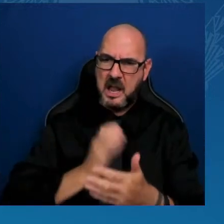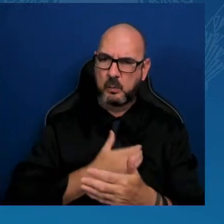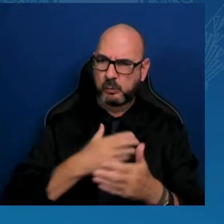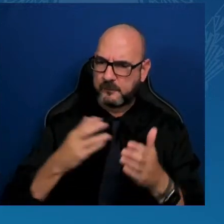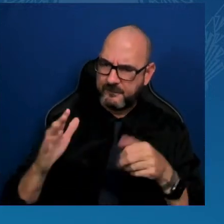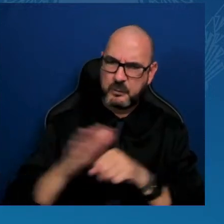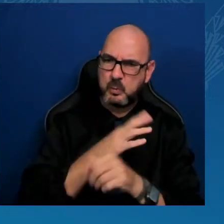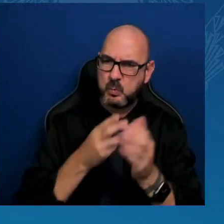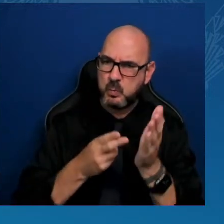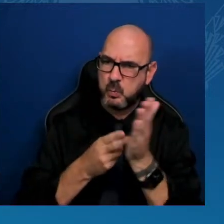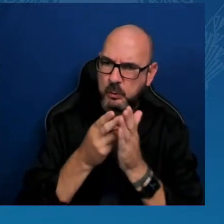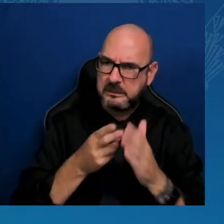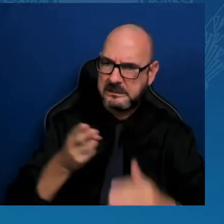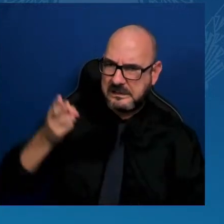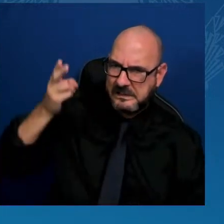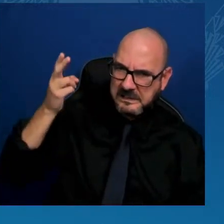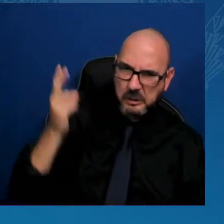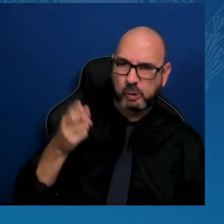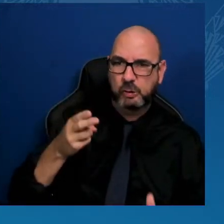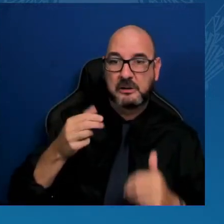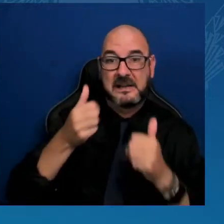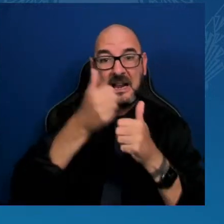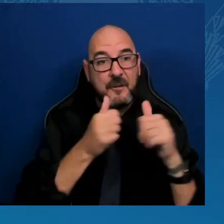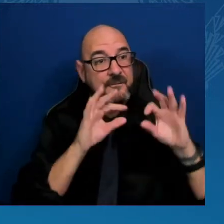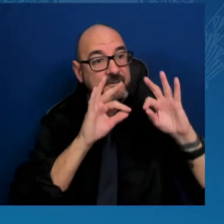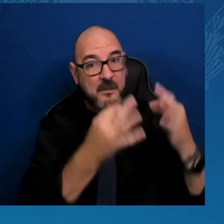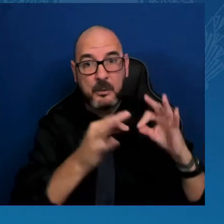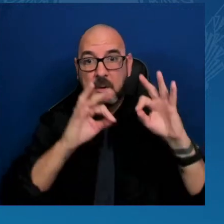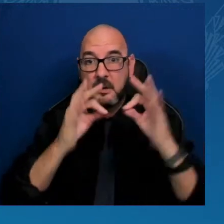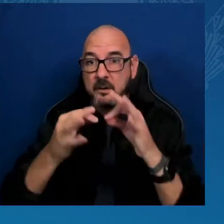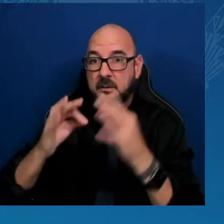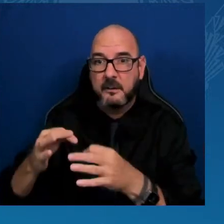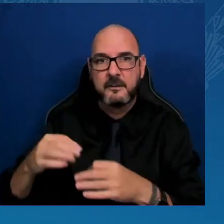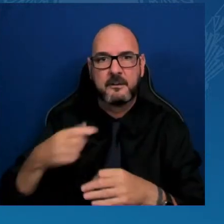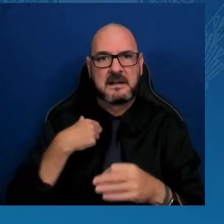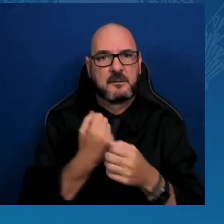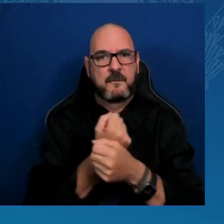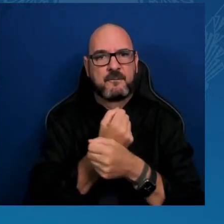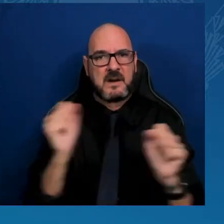and hate and every person -- no matter where they are or where they come from --